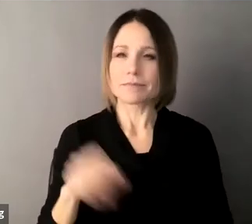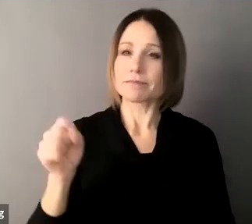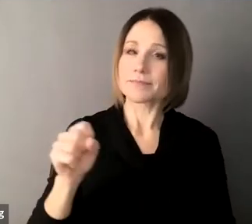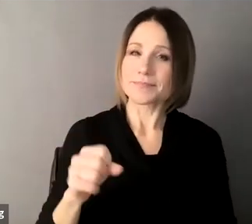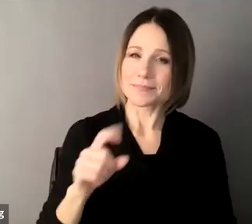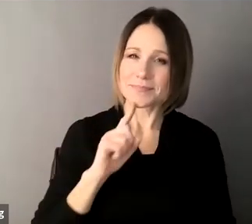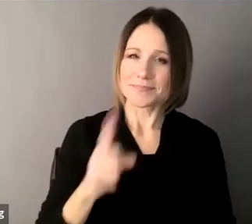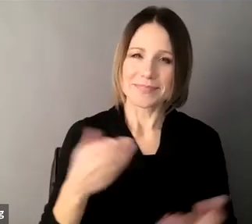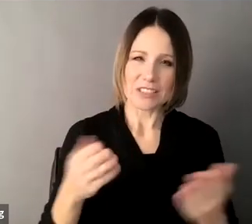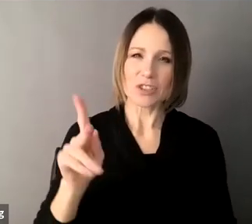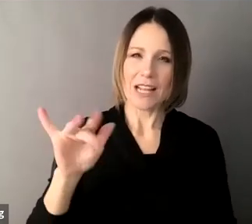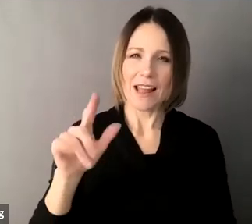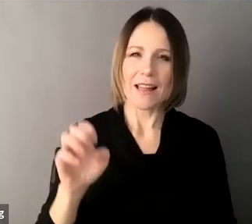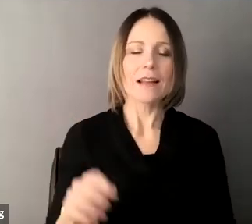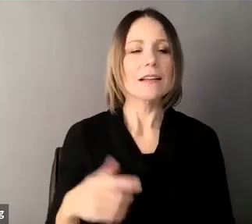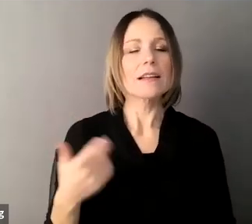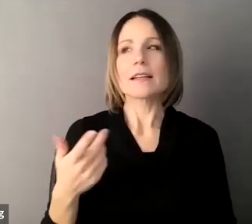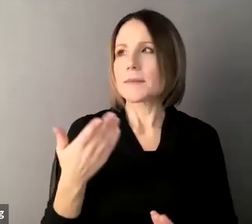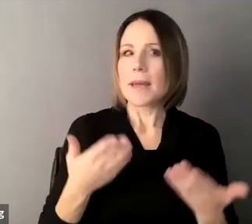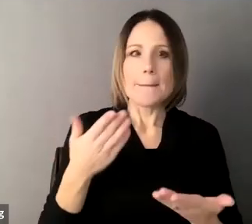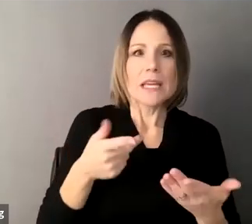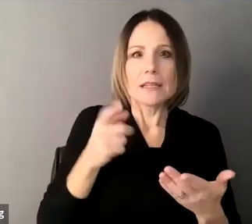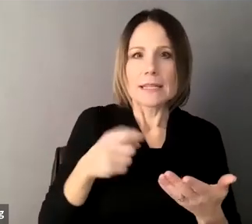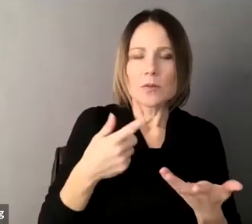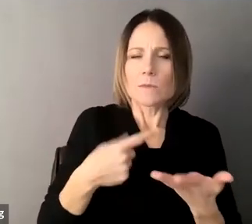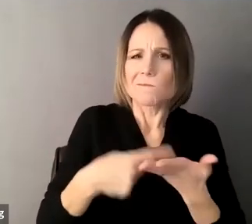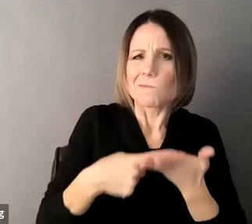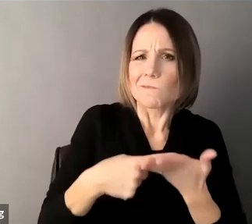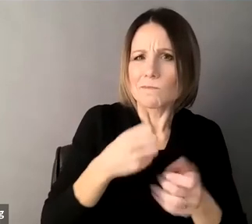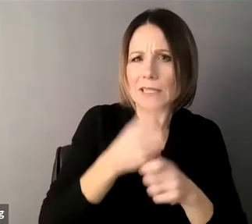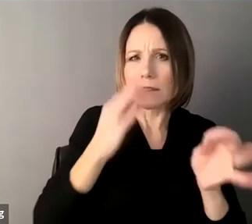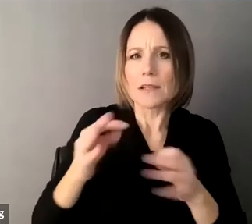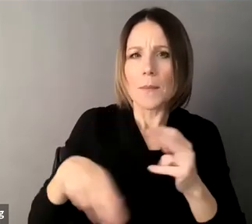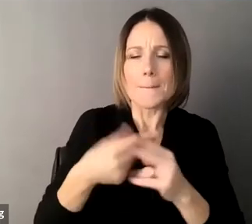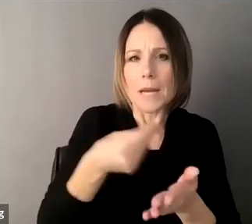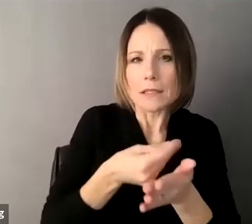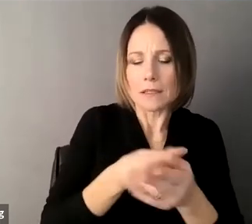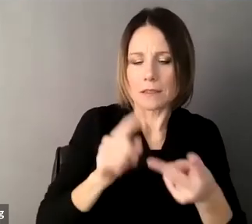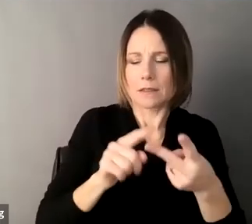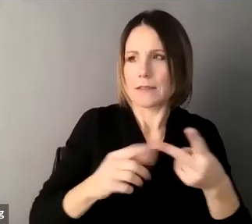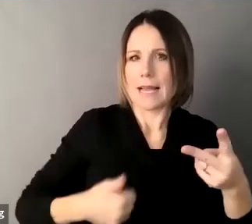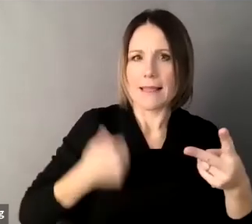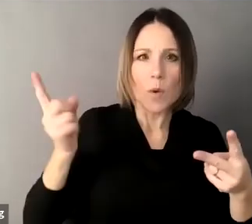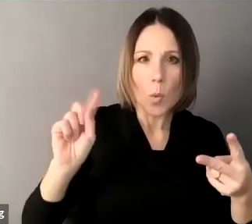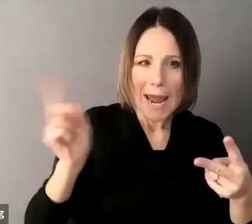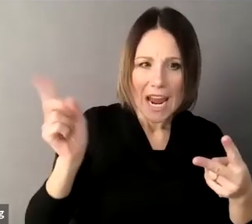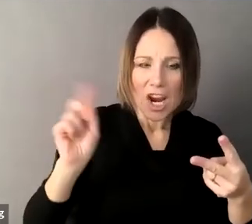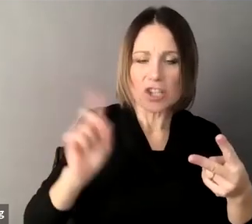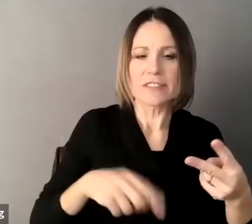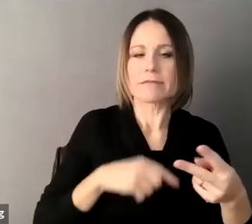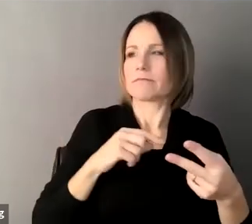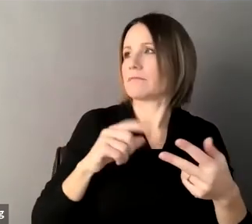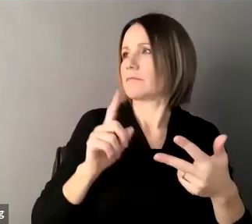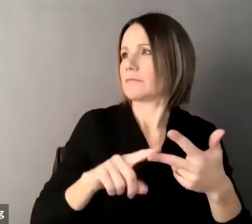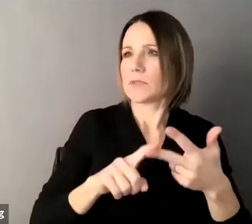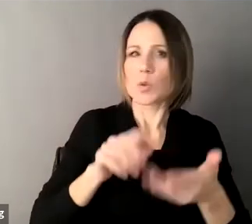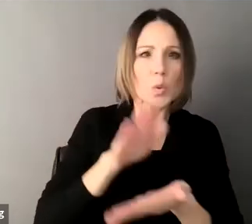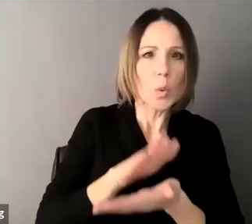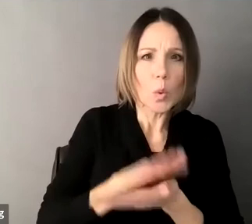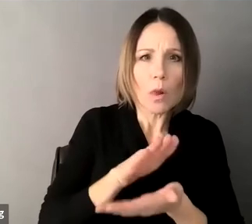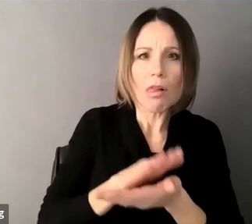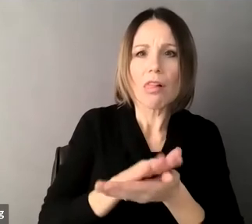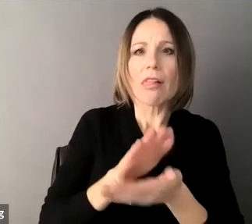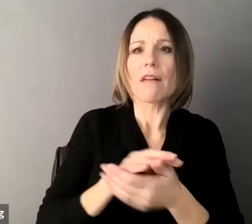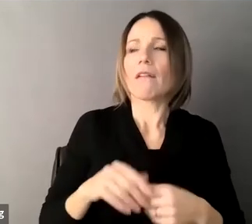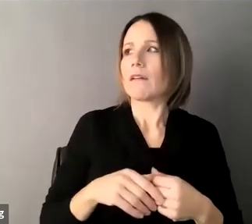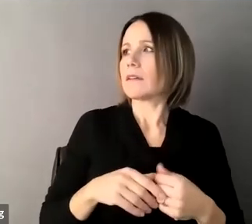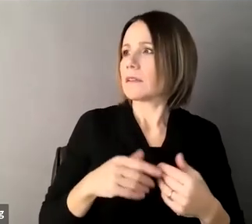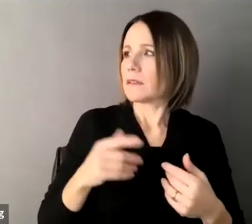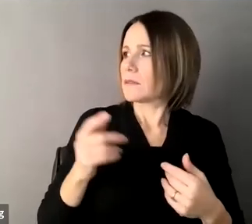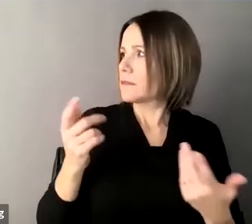about money discussing about where to live discussing about school discussing about legal